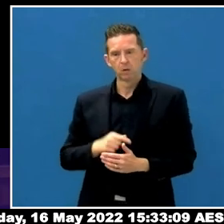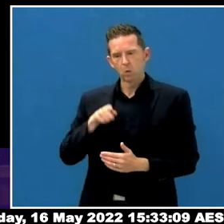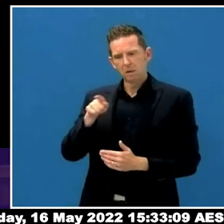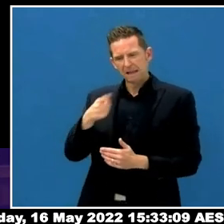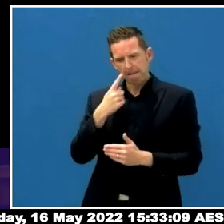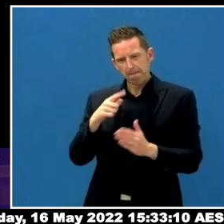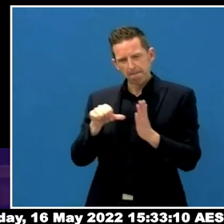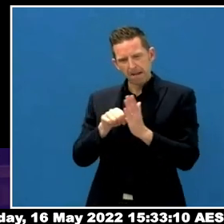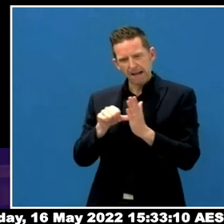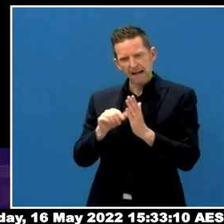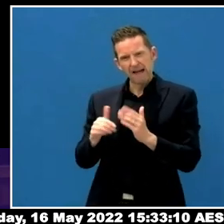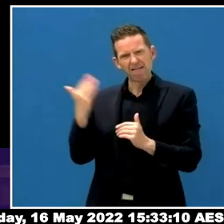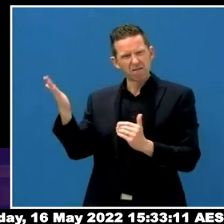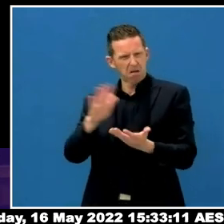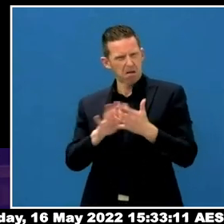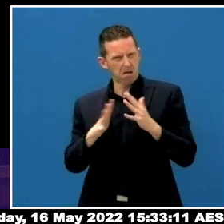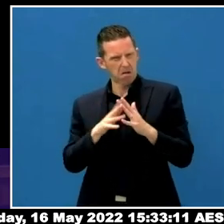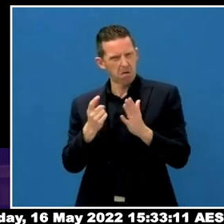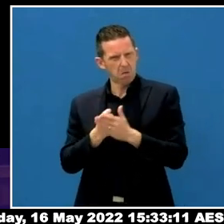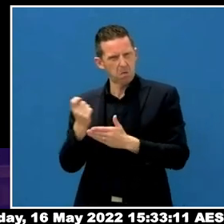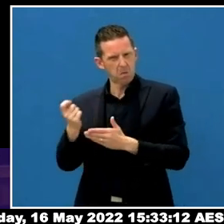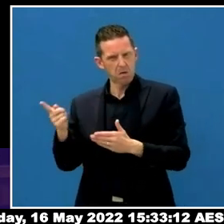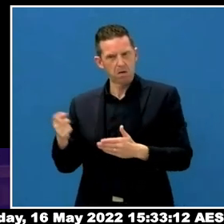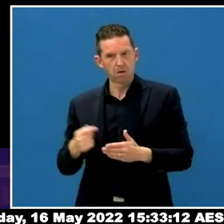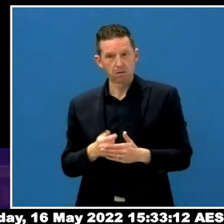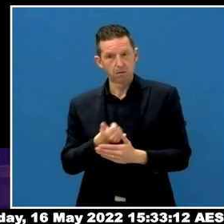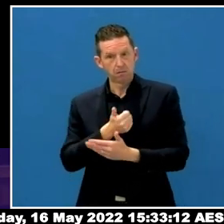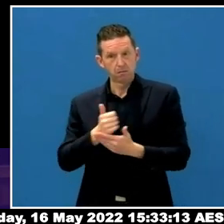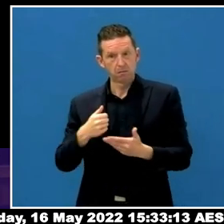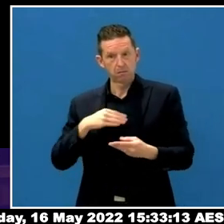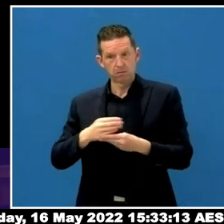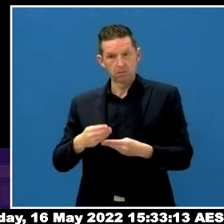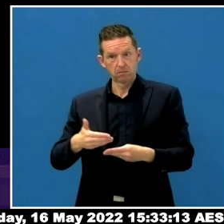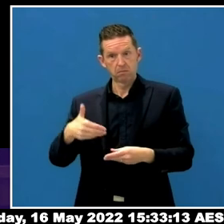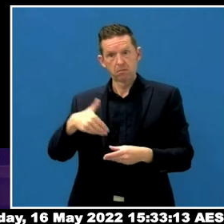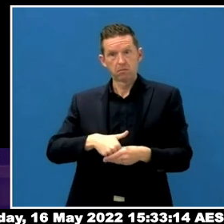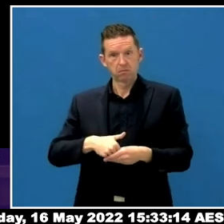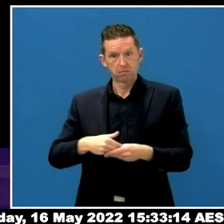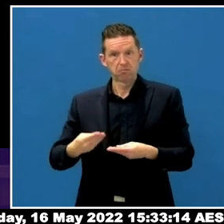It would go in an envelope and I would either hand it to whoever was driving the bus